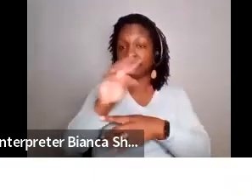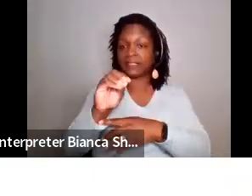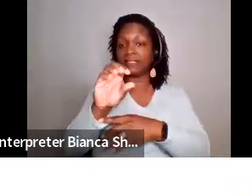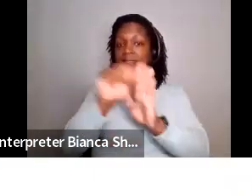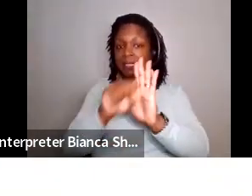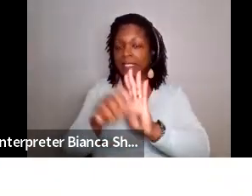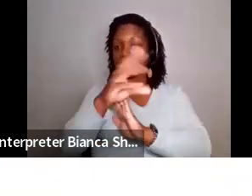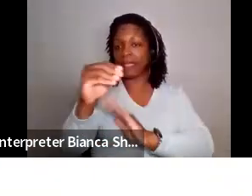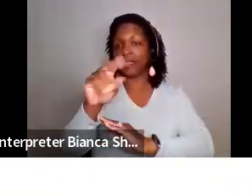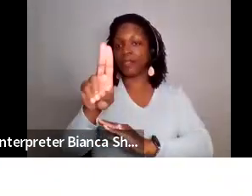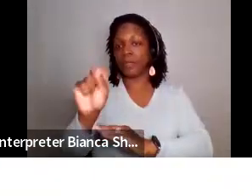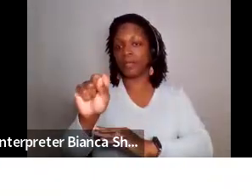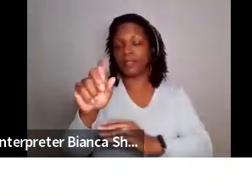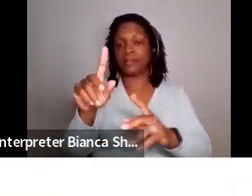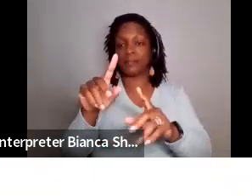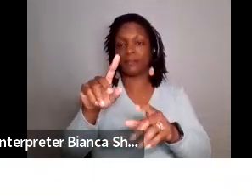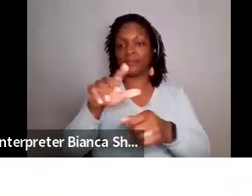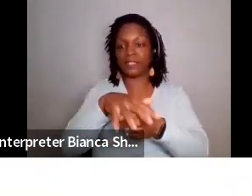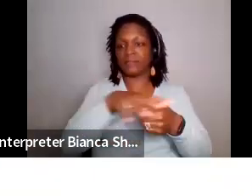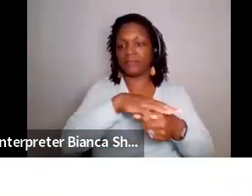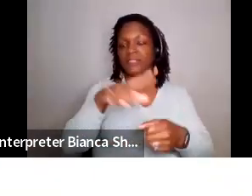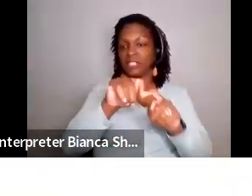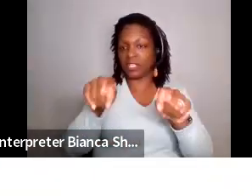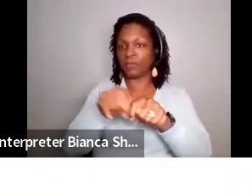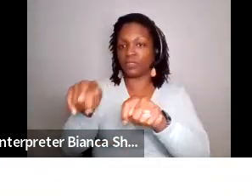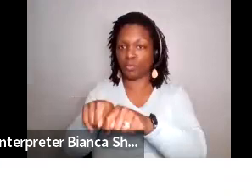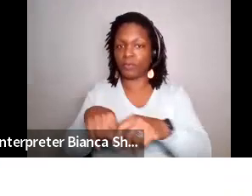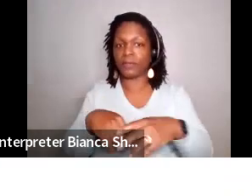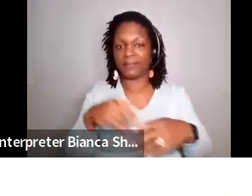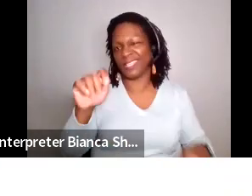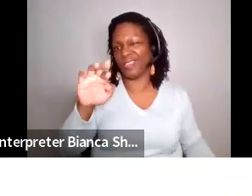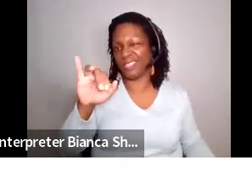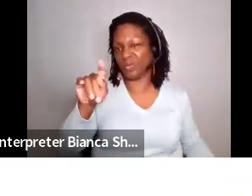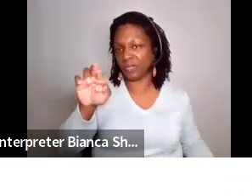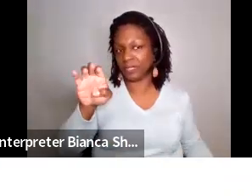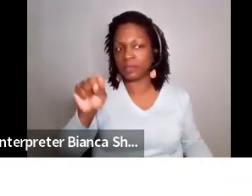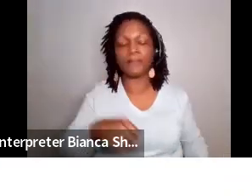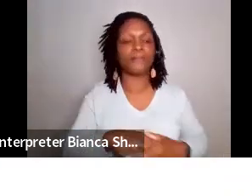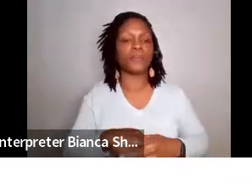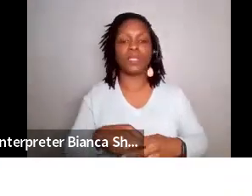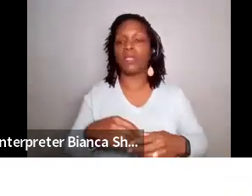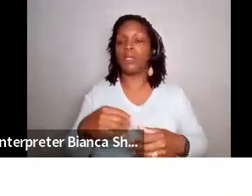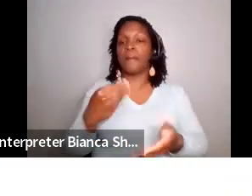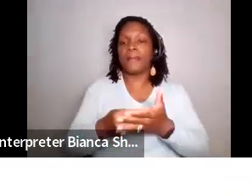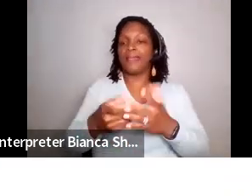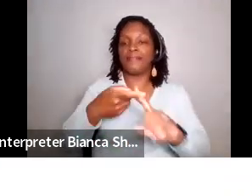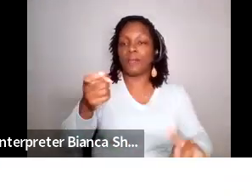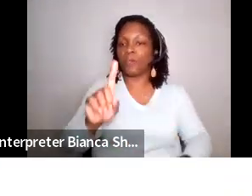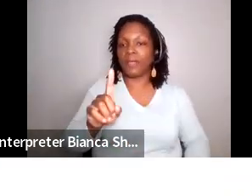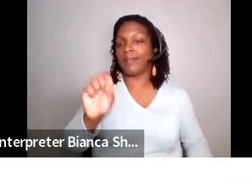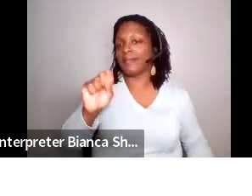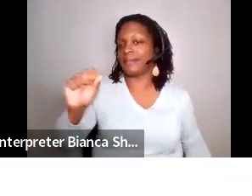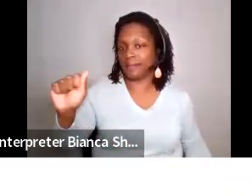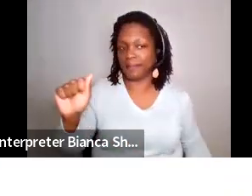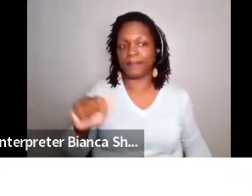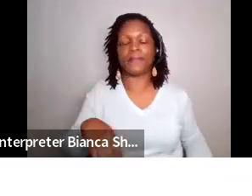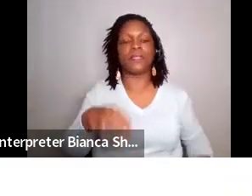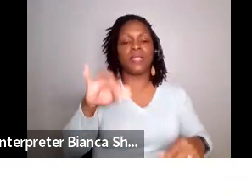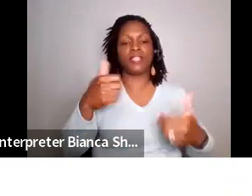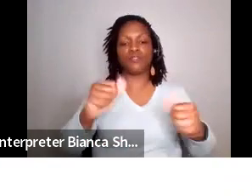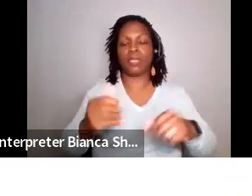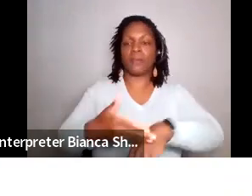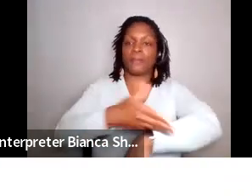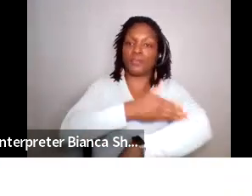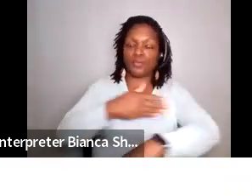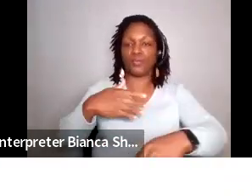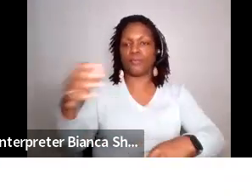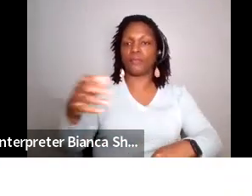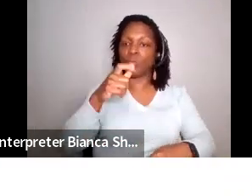It is primarily funly through the Social Security administration, and the critical component of the national effort is to improve the employment outcomes for security.